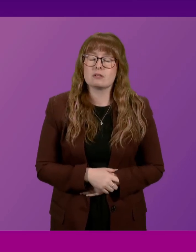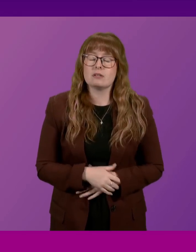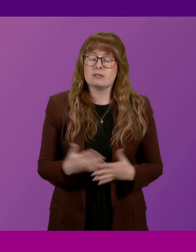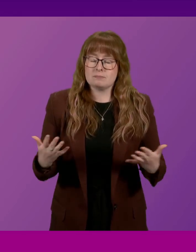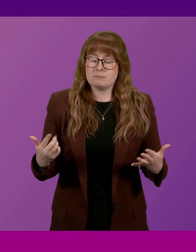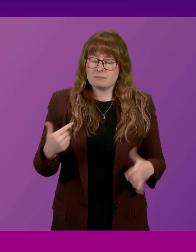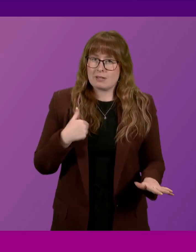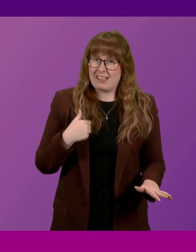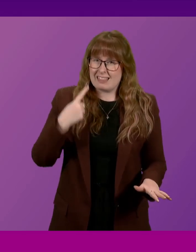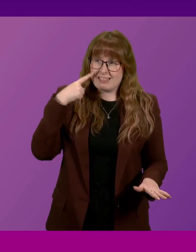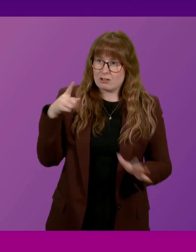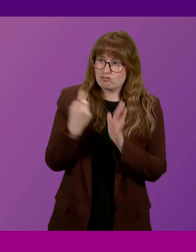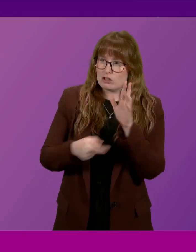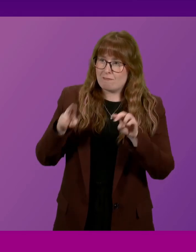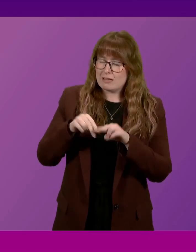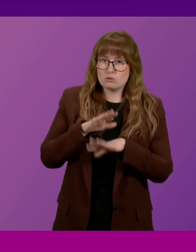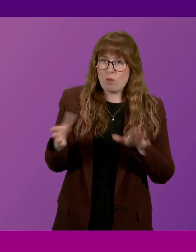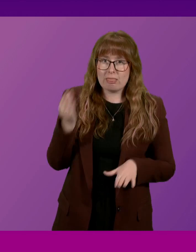I fear that Russell Findlay has not been listening to my answers,